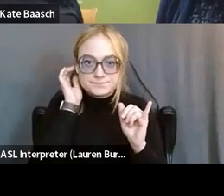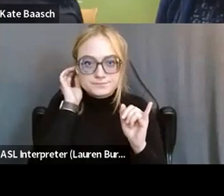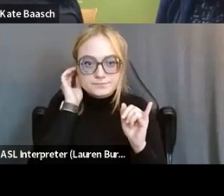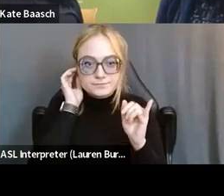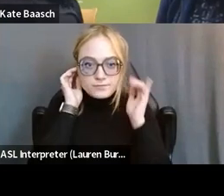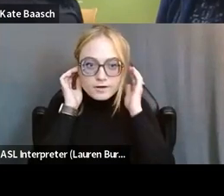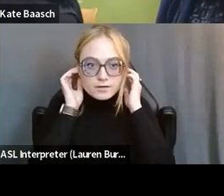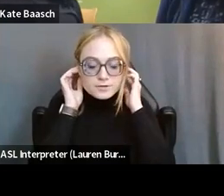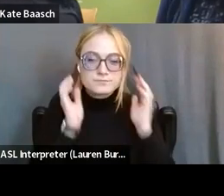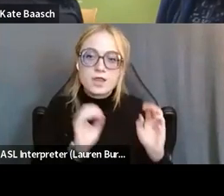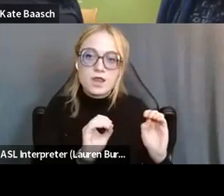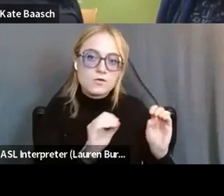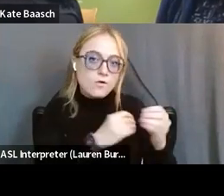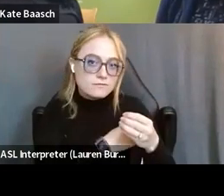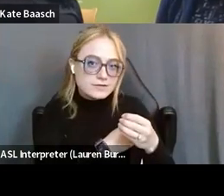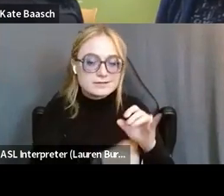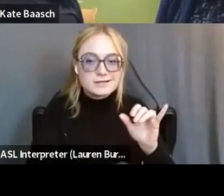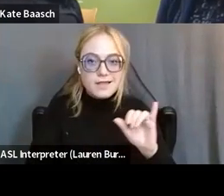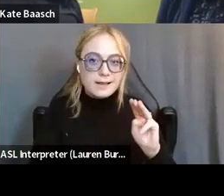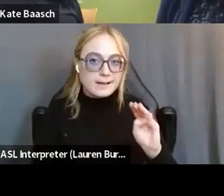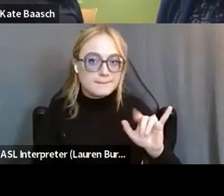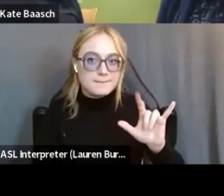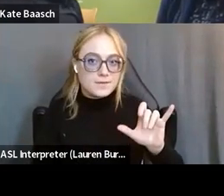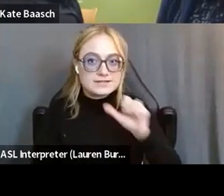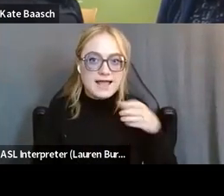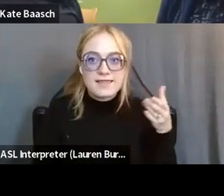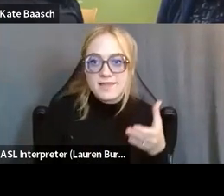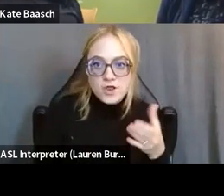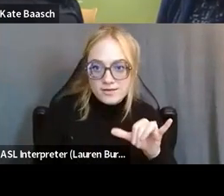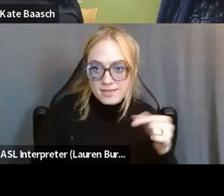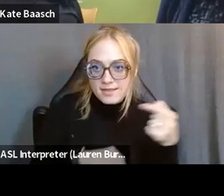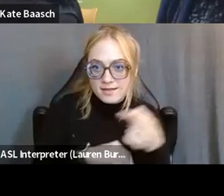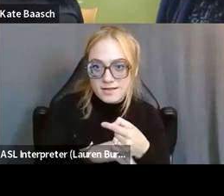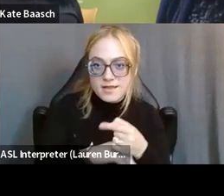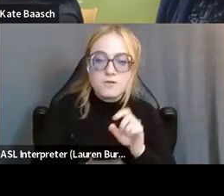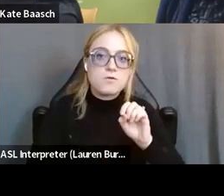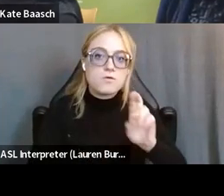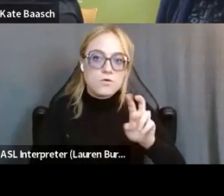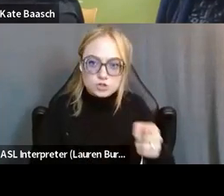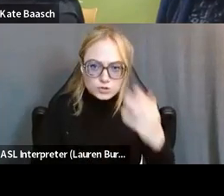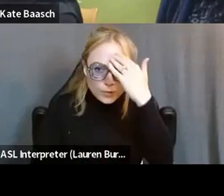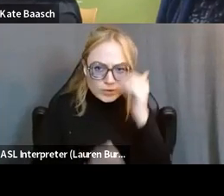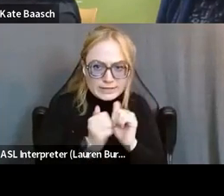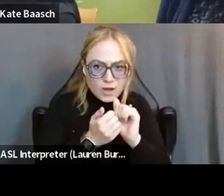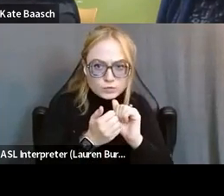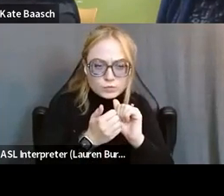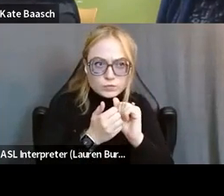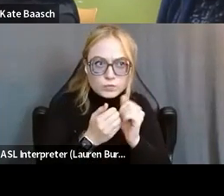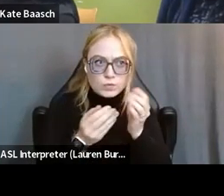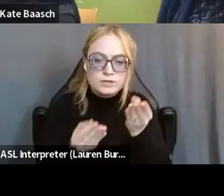that say, Millie's not in or a part of, she knows how to get in touch with those managers